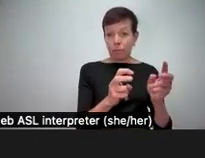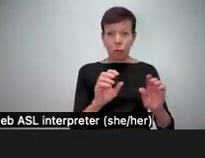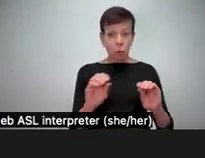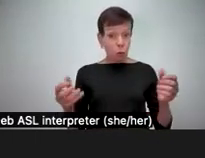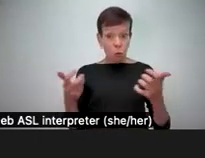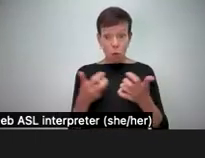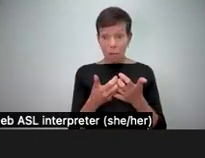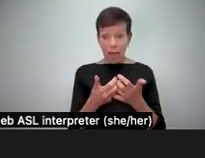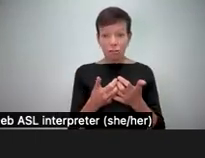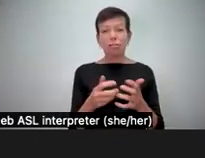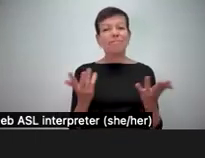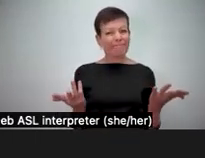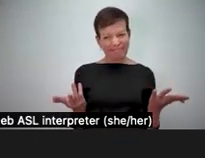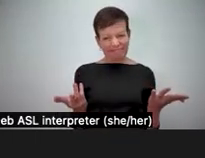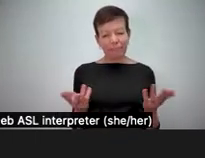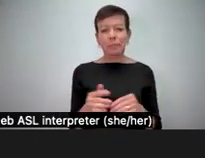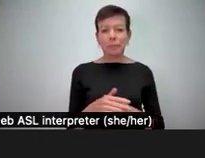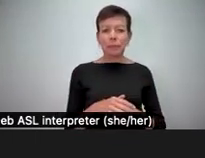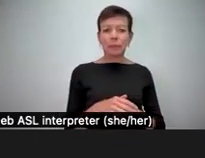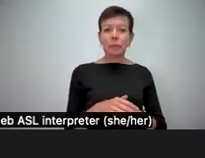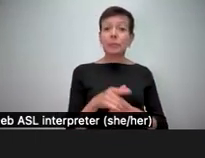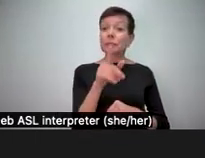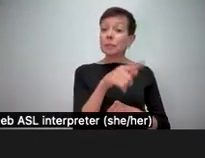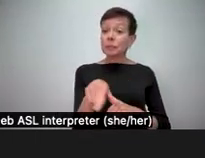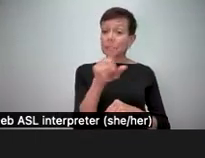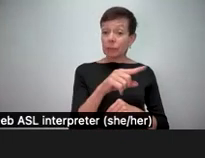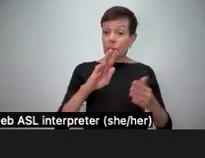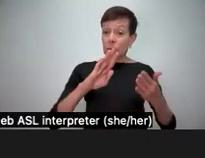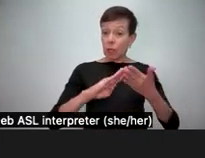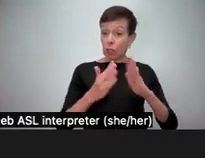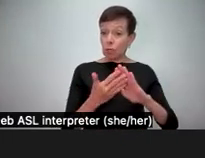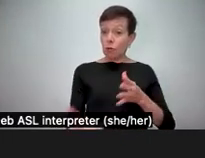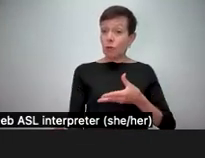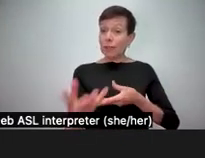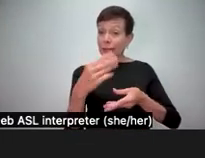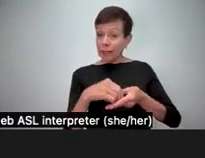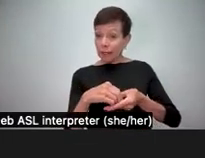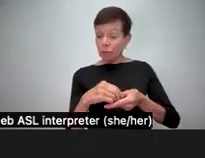Community Engagement. So, community engagement and community benefit are really essential parts